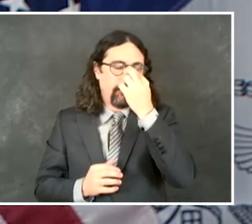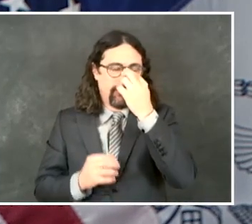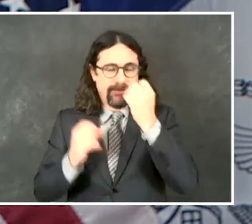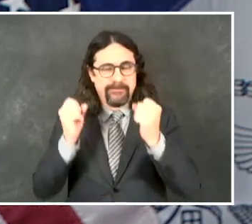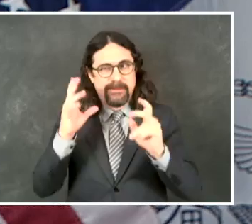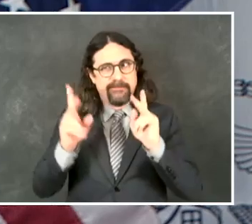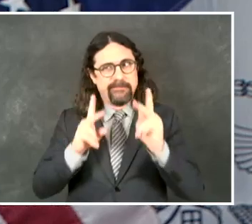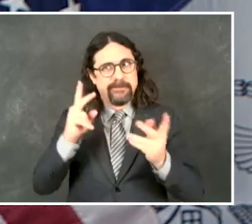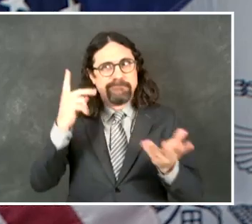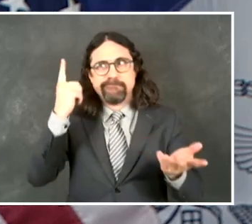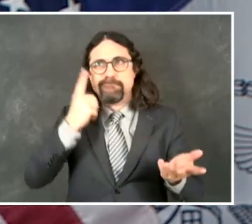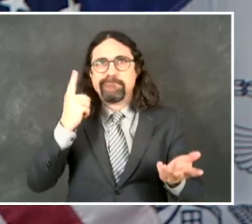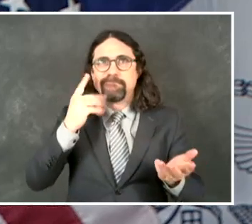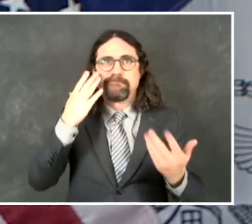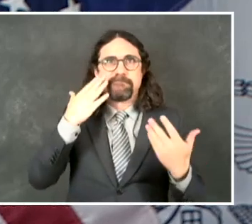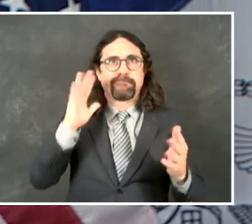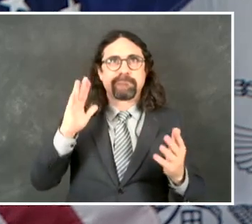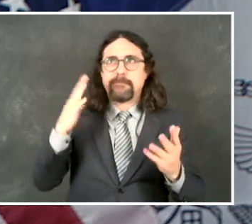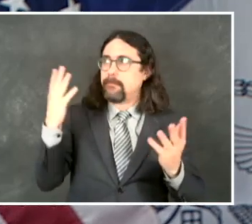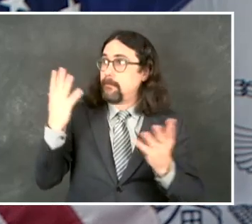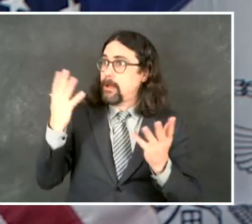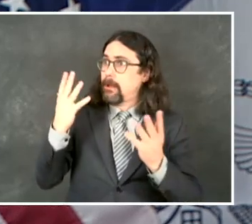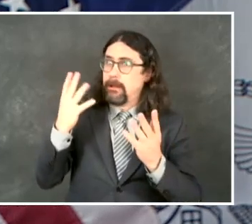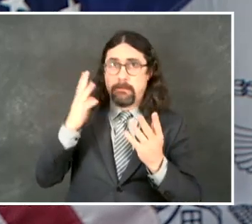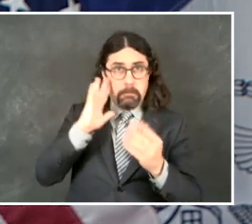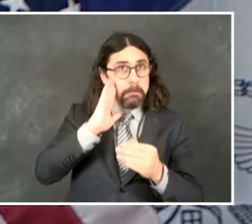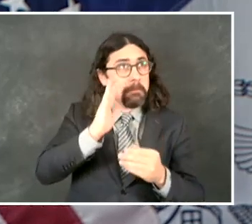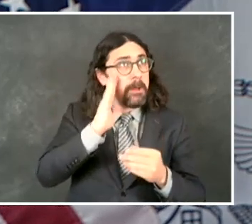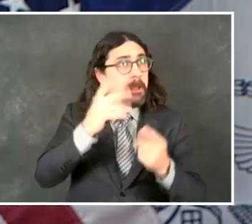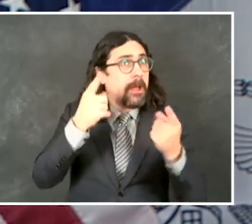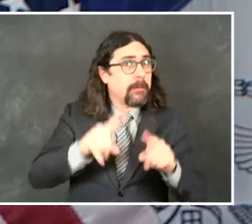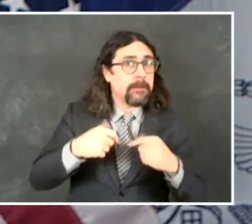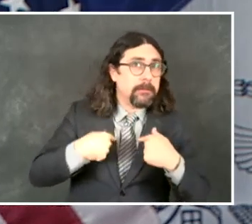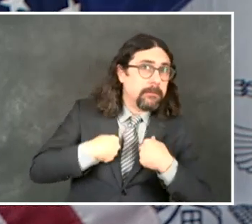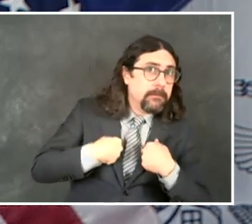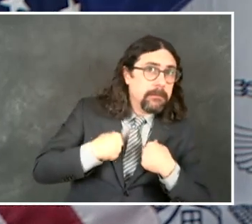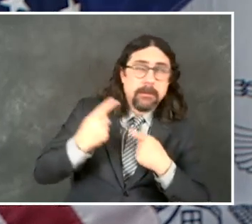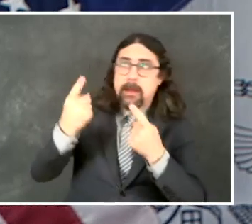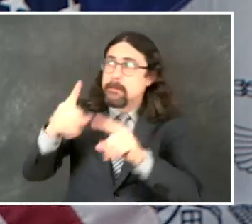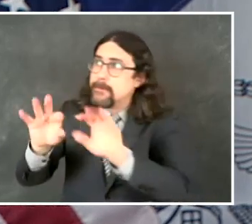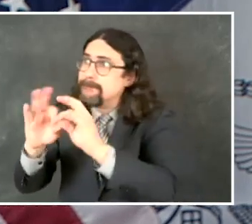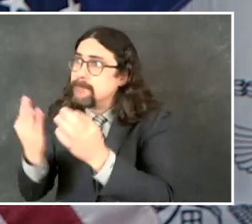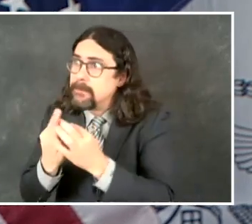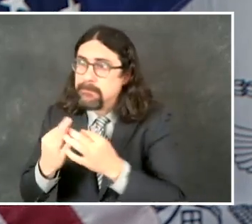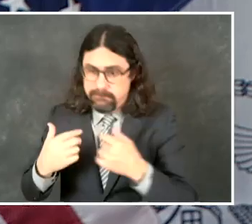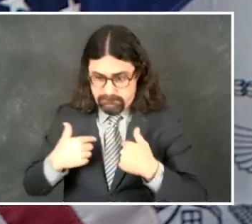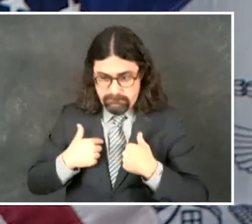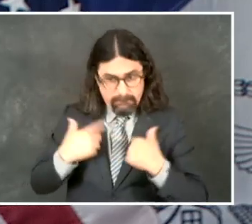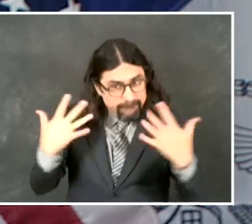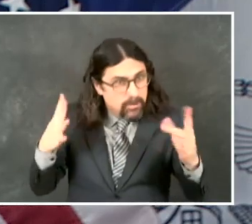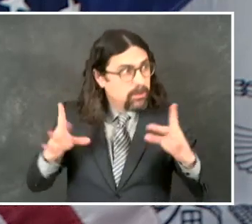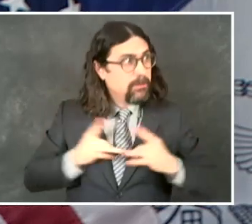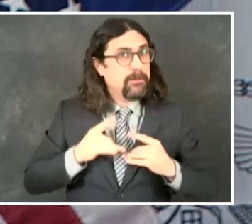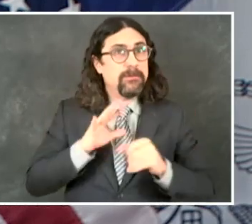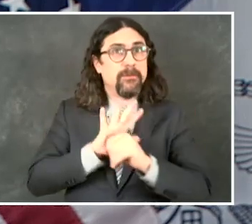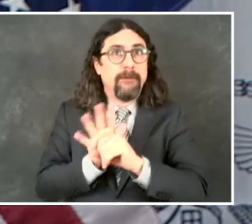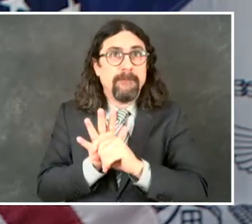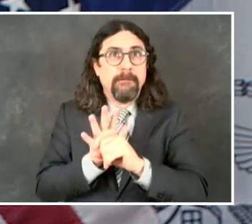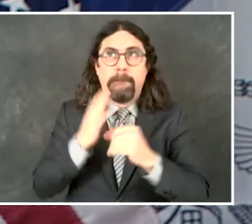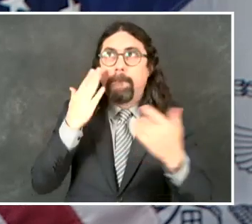IN OWN LIVES, HOW WE'VE BEEN EXPOSED TO THIS VIRUS OR NOT. ARE WE STILL